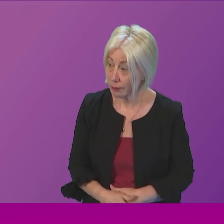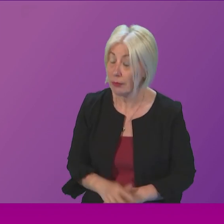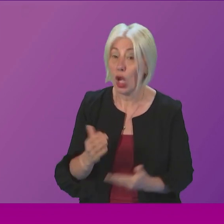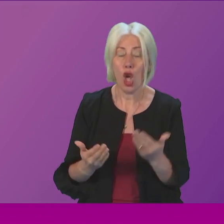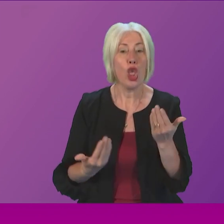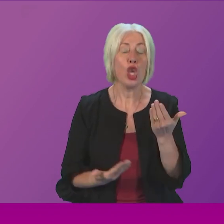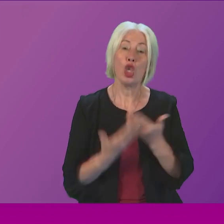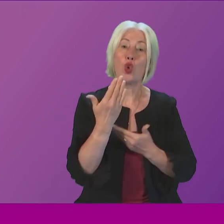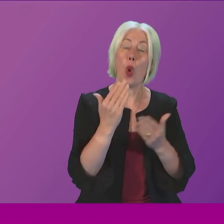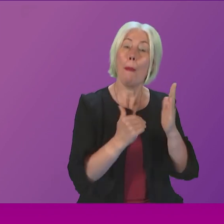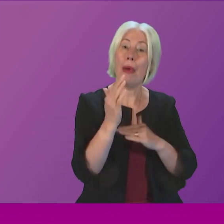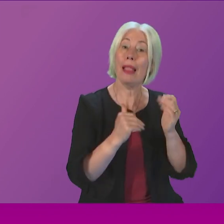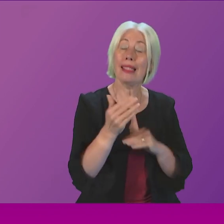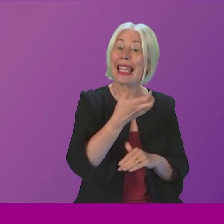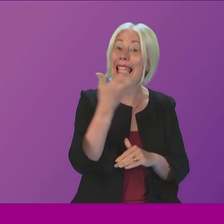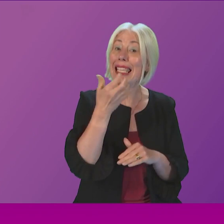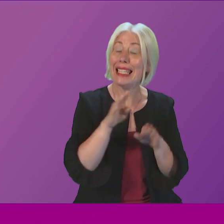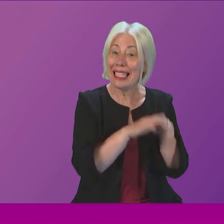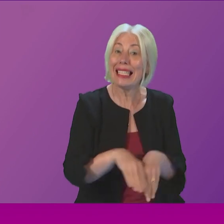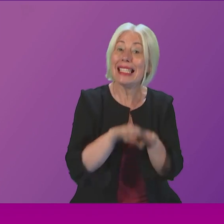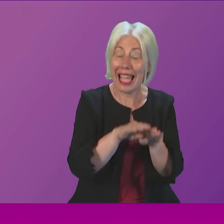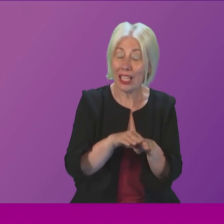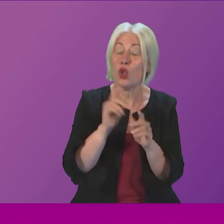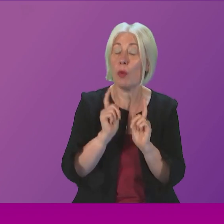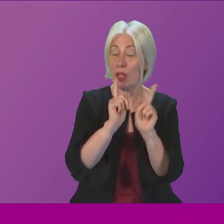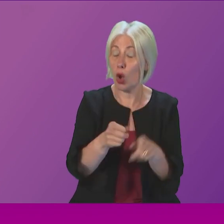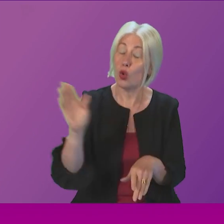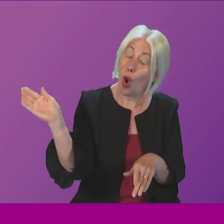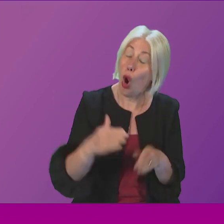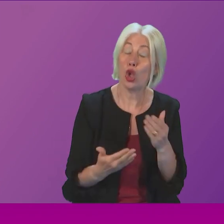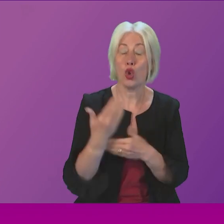The new-build heat standard will apply to all new buildings given warrants from next